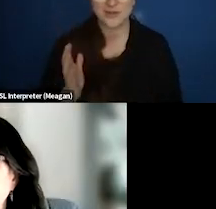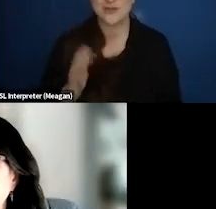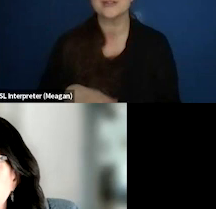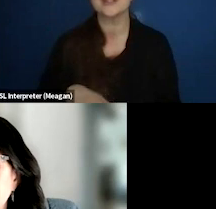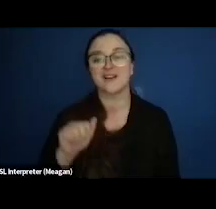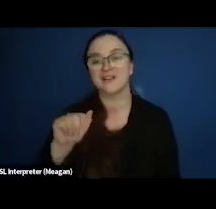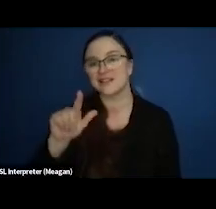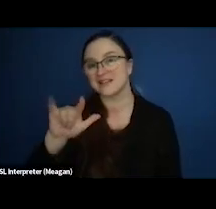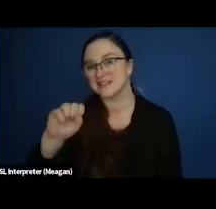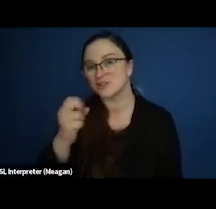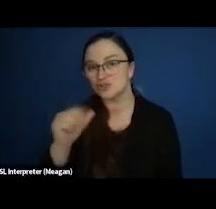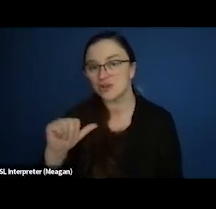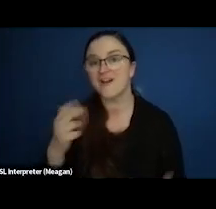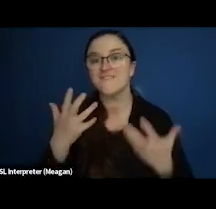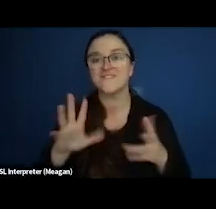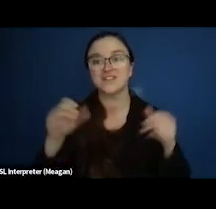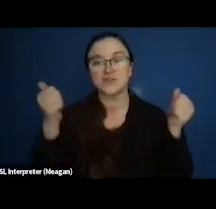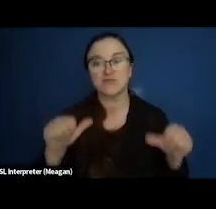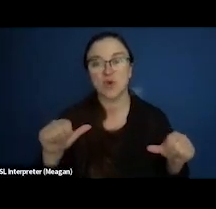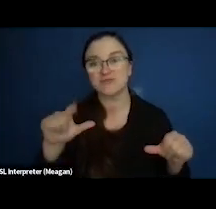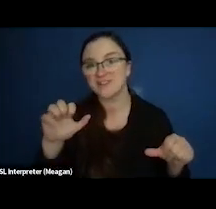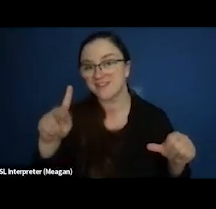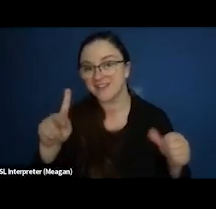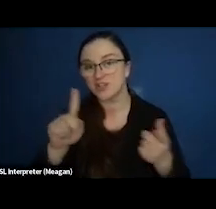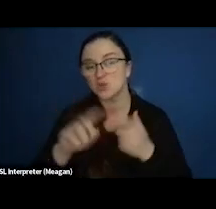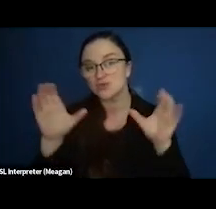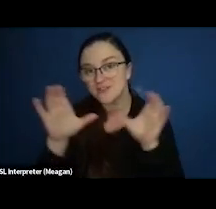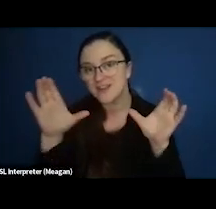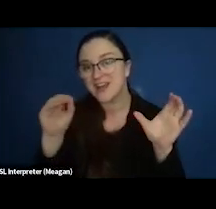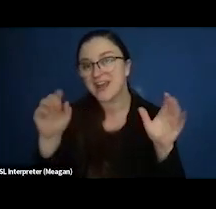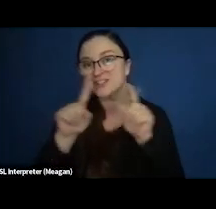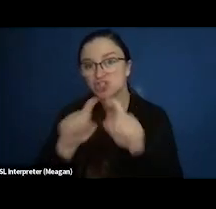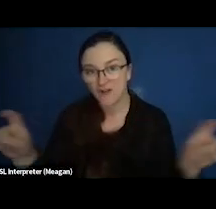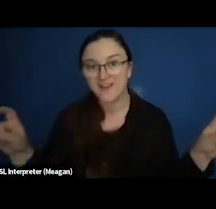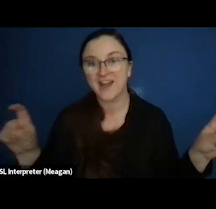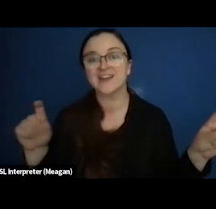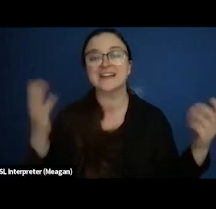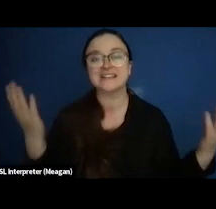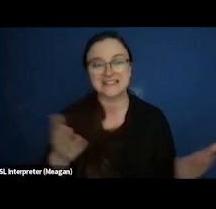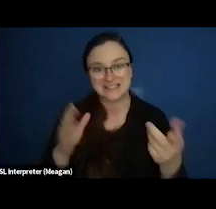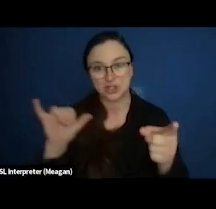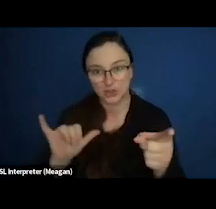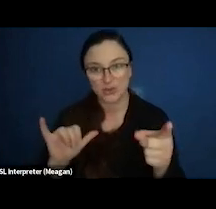In the chat, the link to the certificate and survey. It's here too for a QR code.